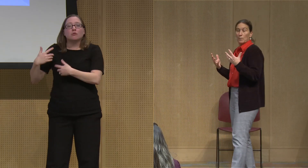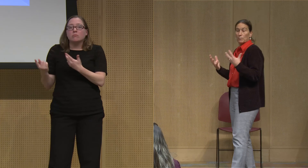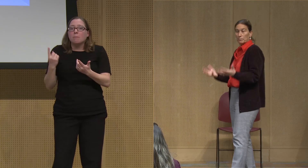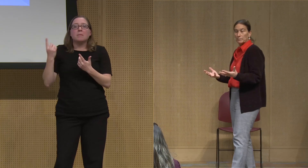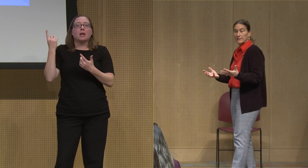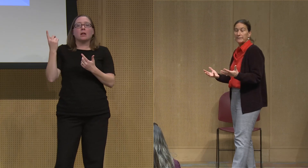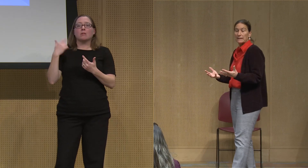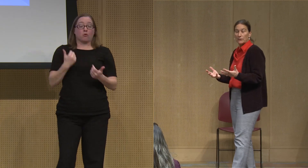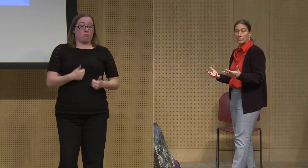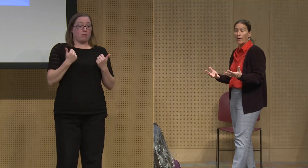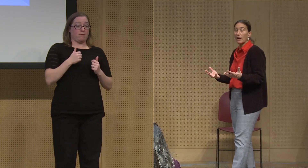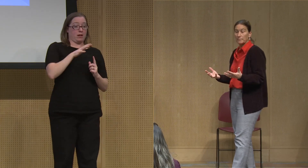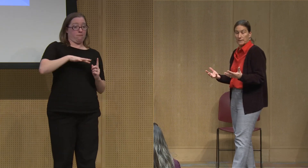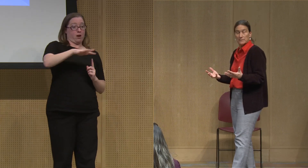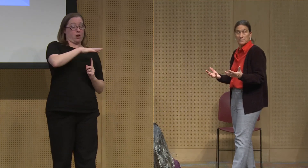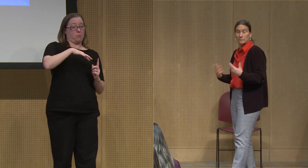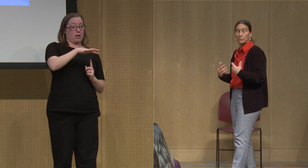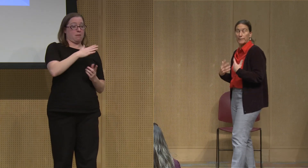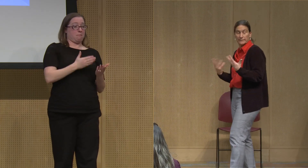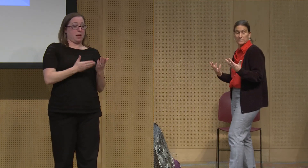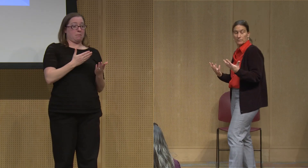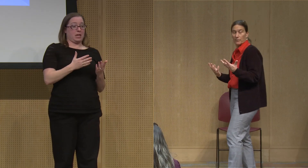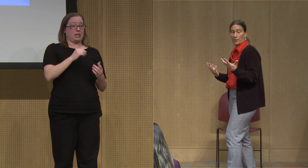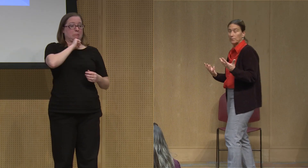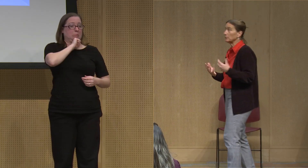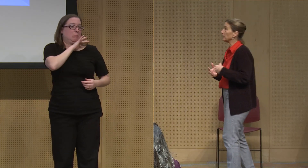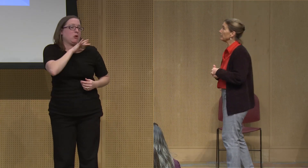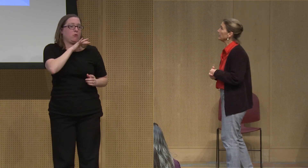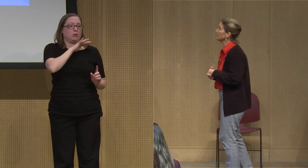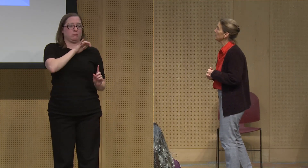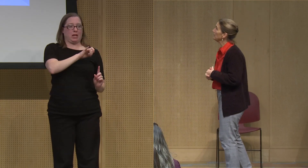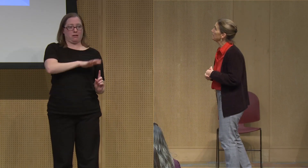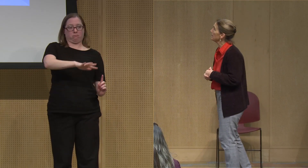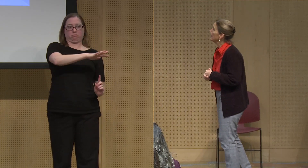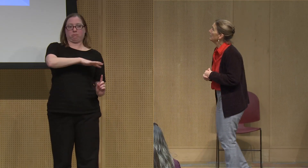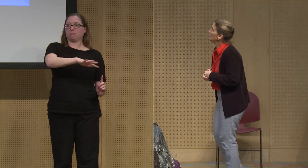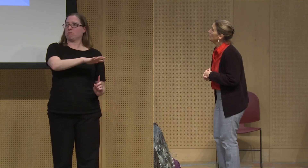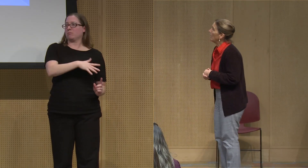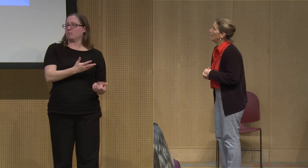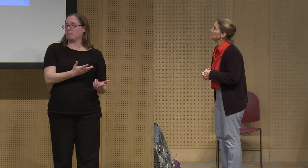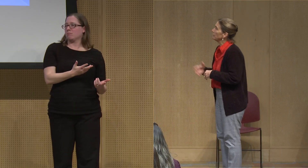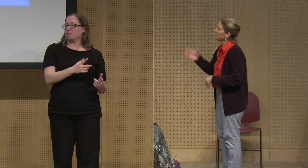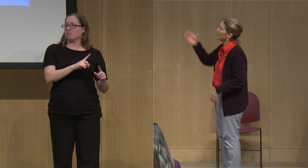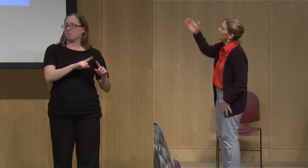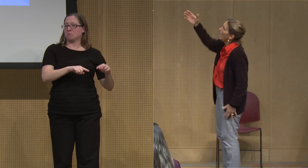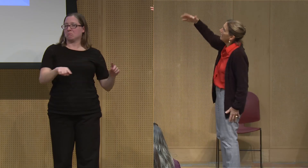IN AN ENVIRONMENT THAT'S VERY POLLUTED, FOR EXAMPLE. UM, SO SOME OF THE KINDS OF THINGS YOU TALK